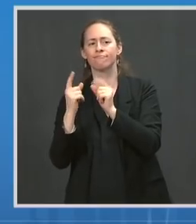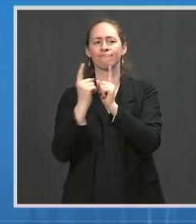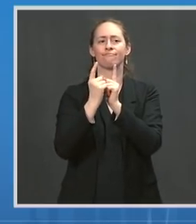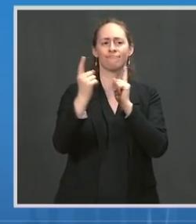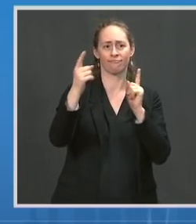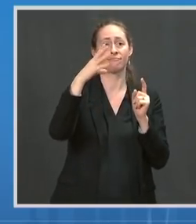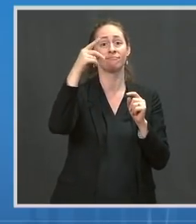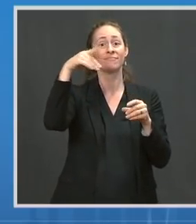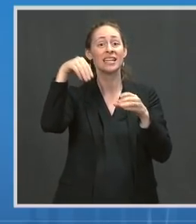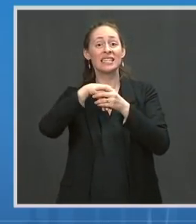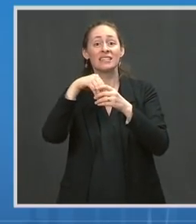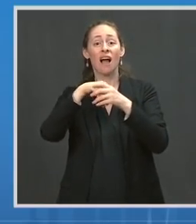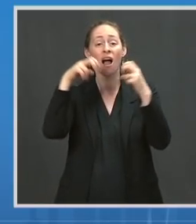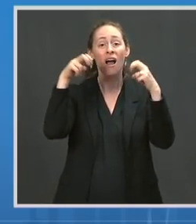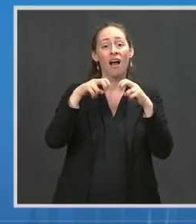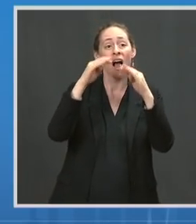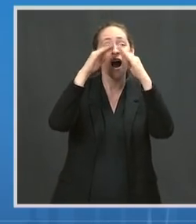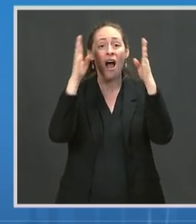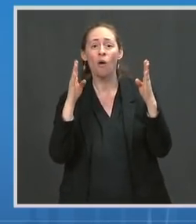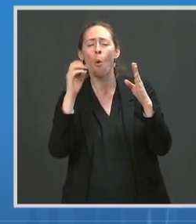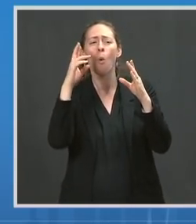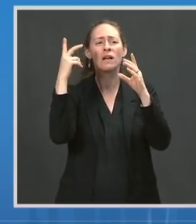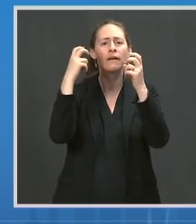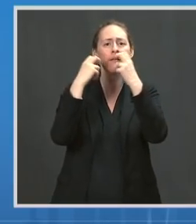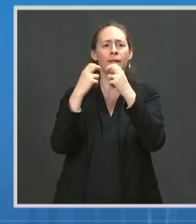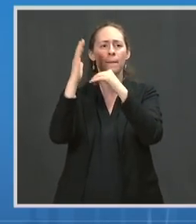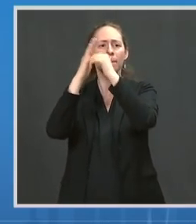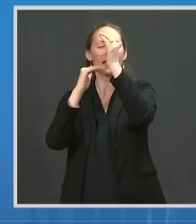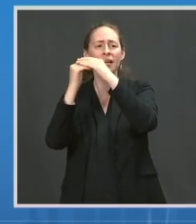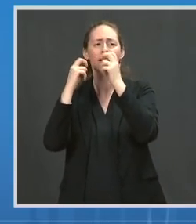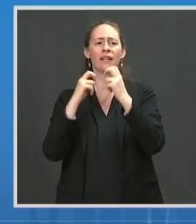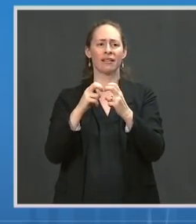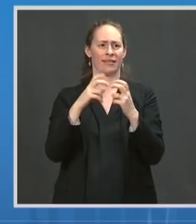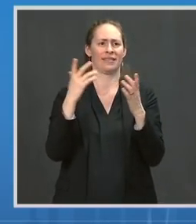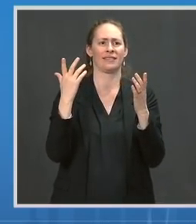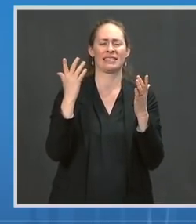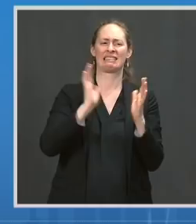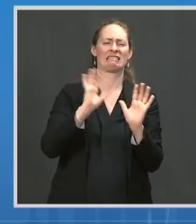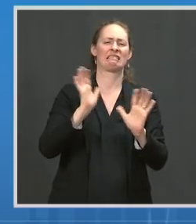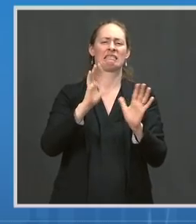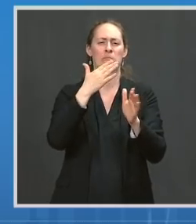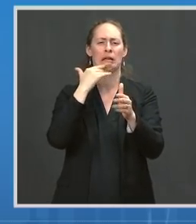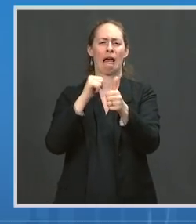with people outside of our household. We're really fortunate to have highly effective vaccines